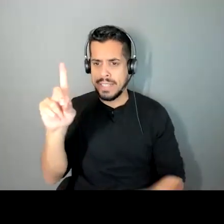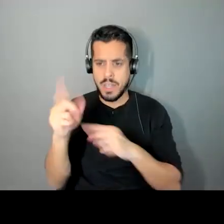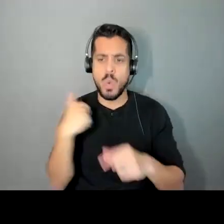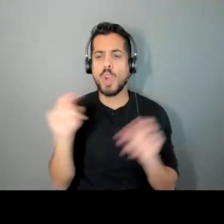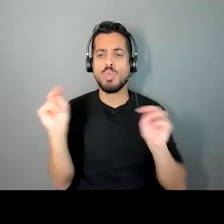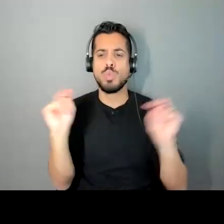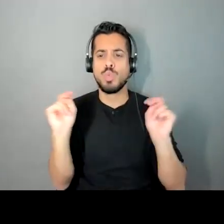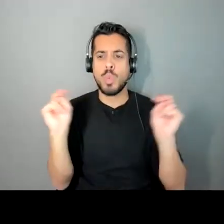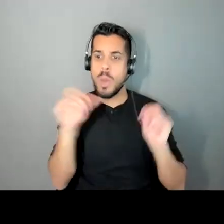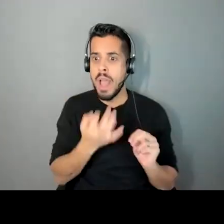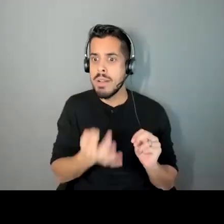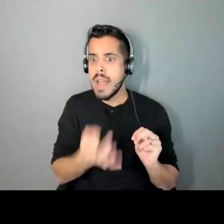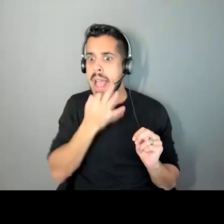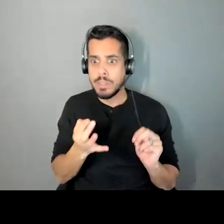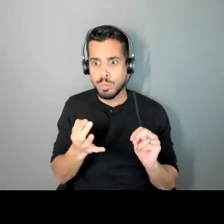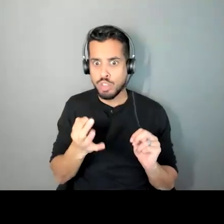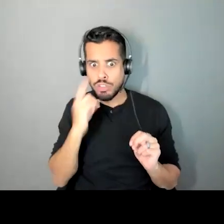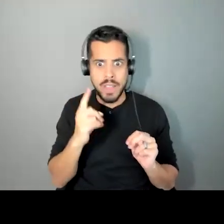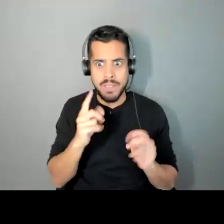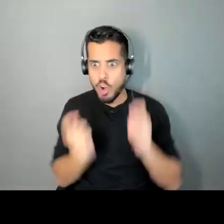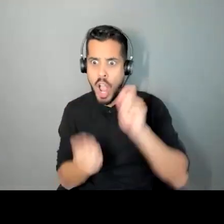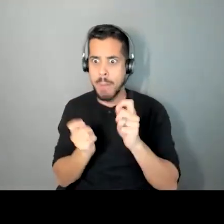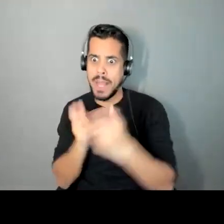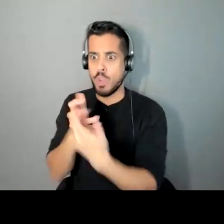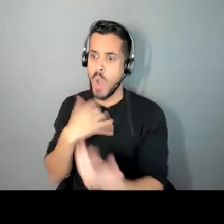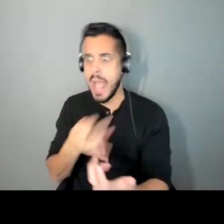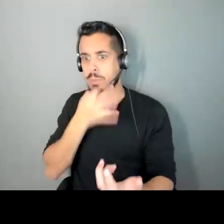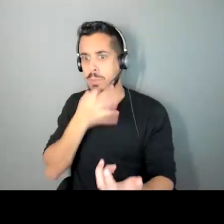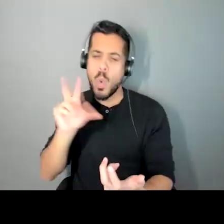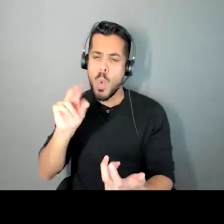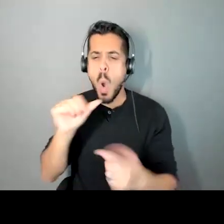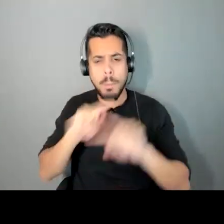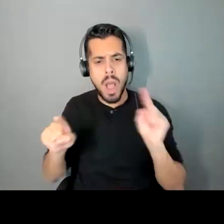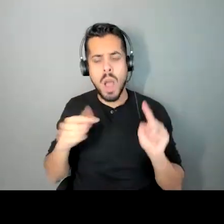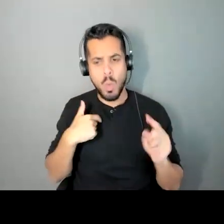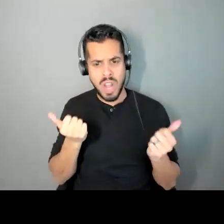Uh... but we're not afraid of the conversation. So, uh... we-- we, um...